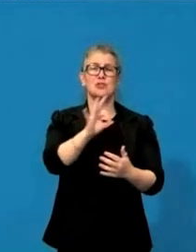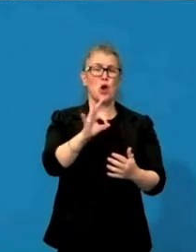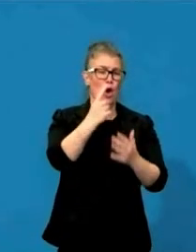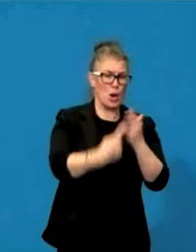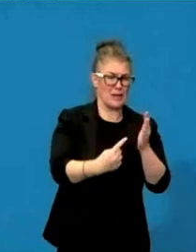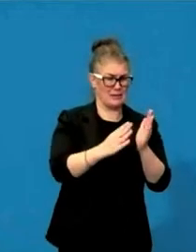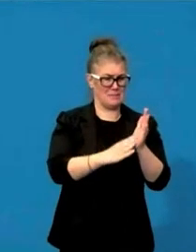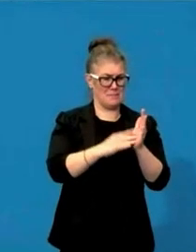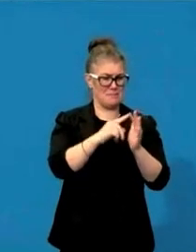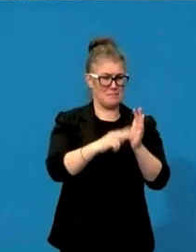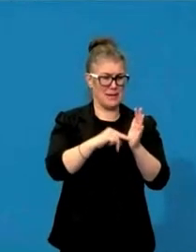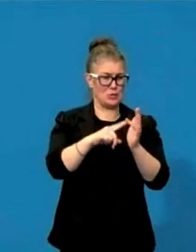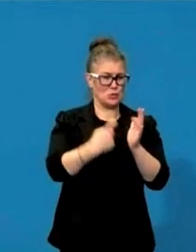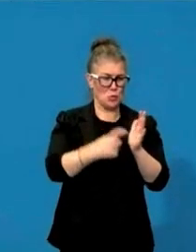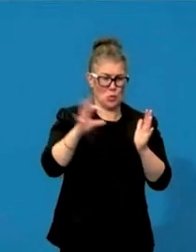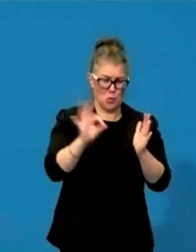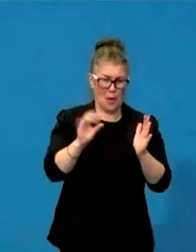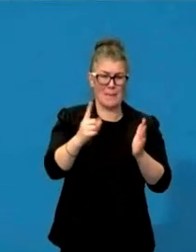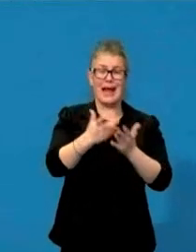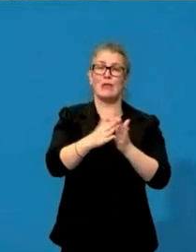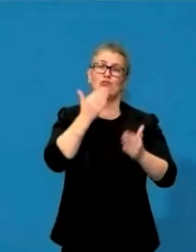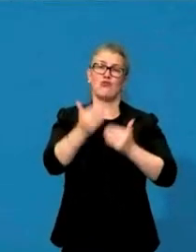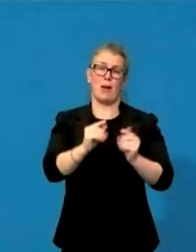way for the kid. MR GRIFFIN: I want to explore that with you, Geoff.